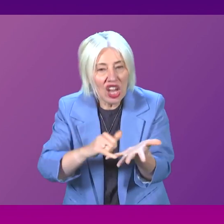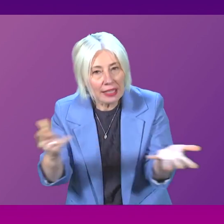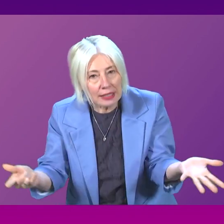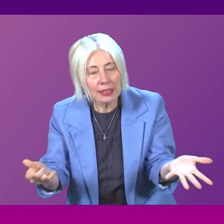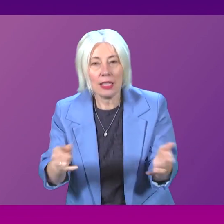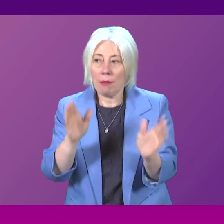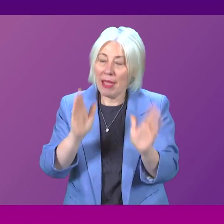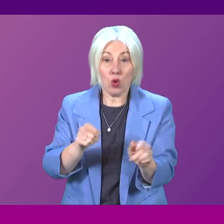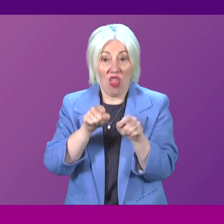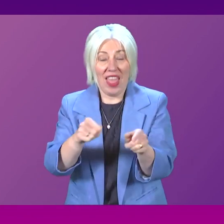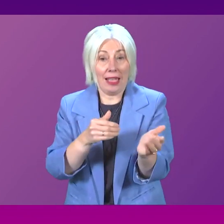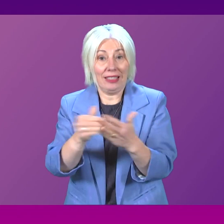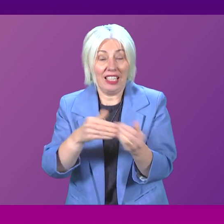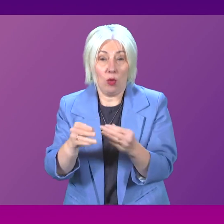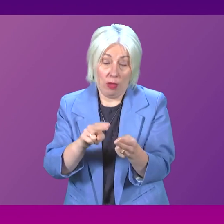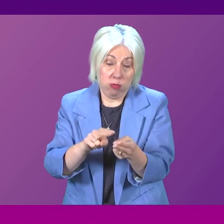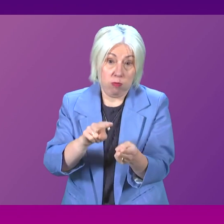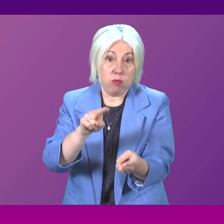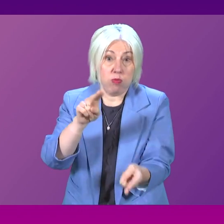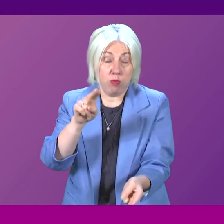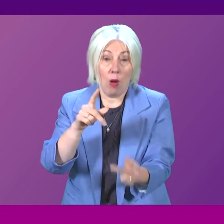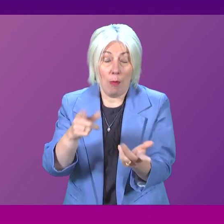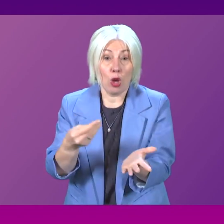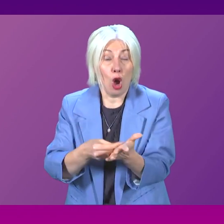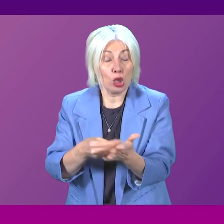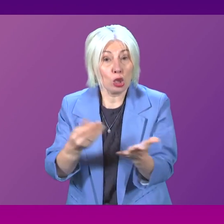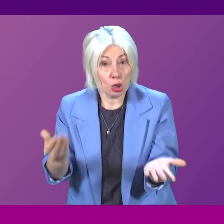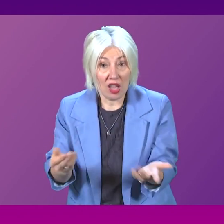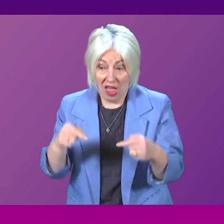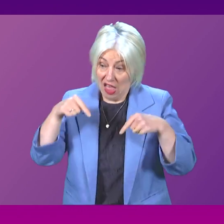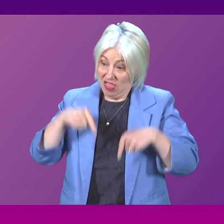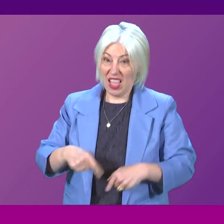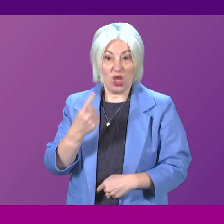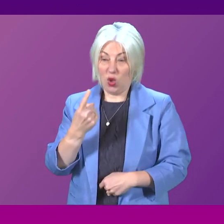them to deal with the inflationary pressures, of which this is only one.